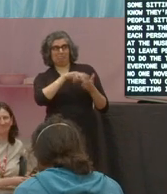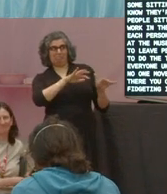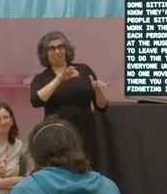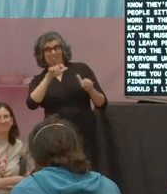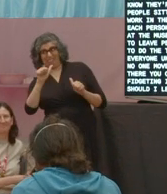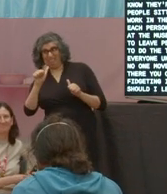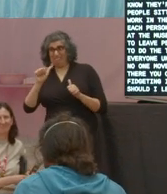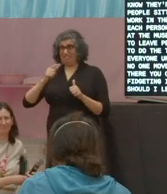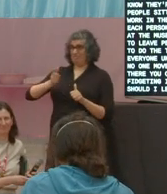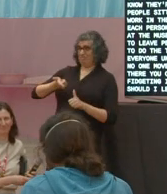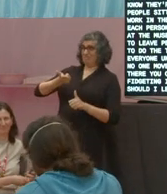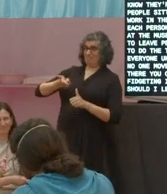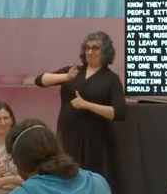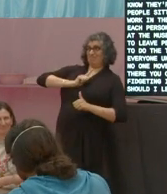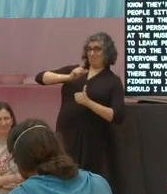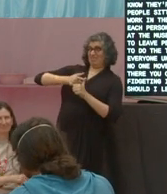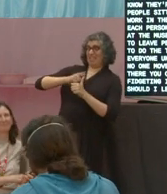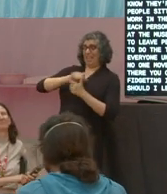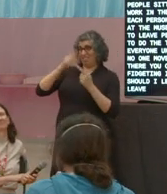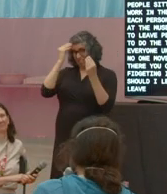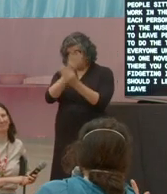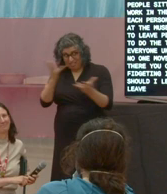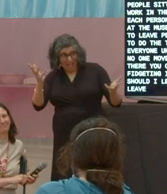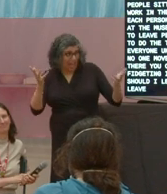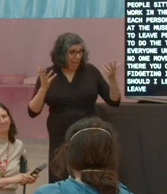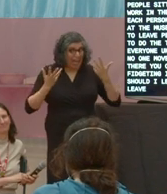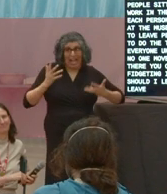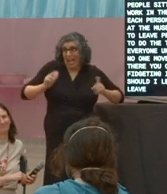leave first tell other people to leave? I don't want to do it.